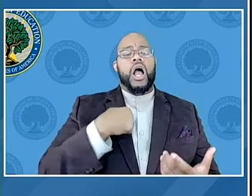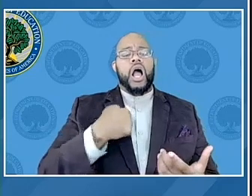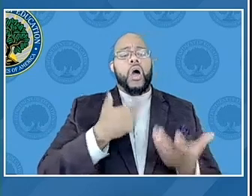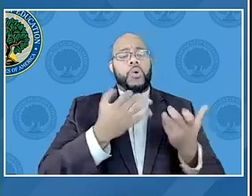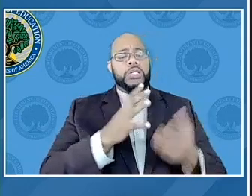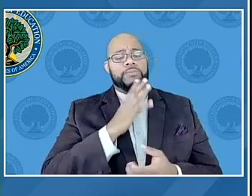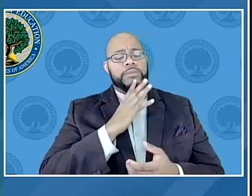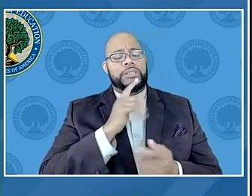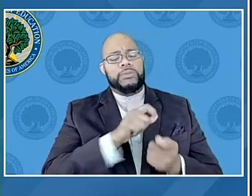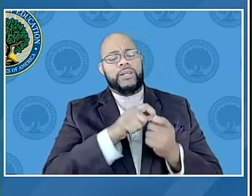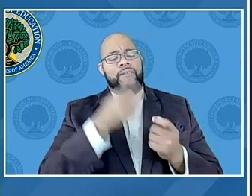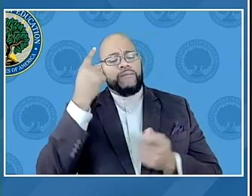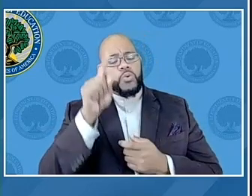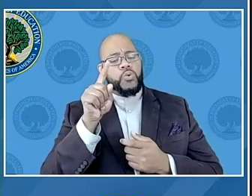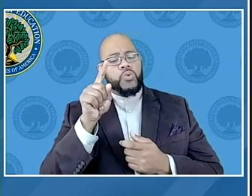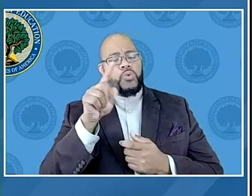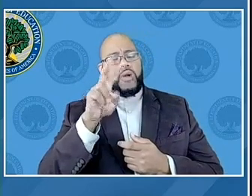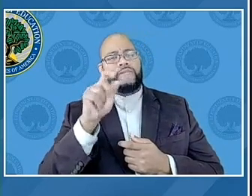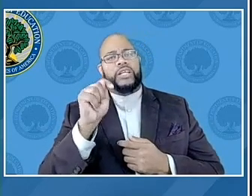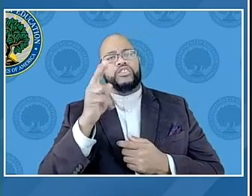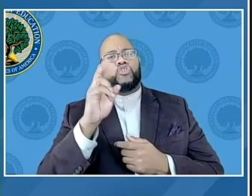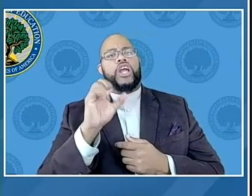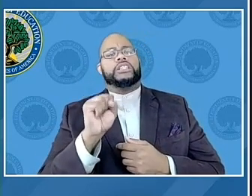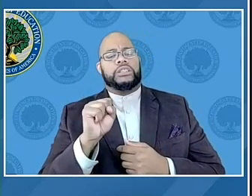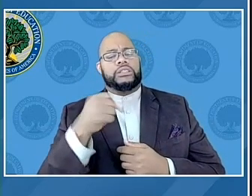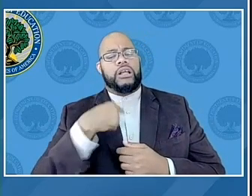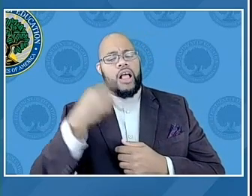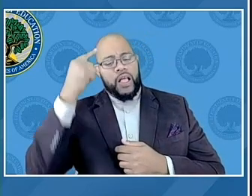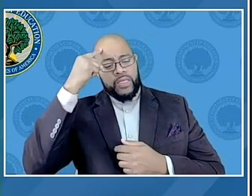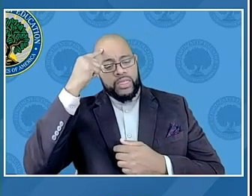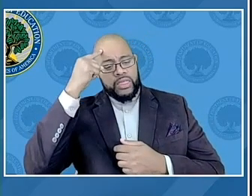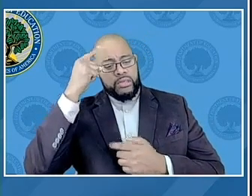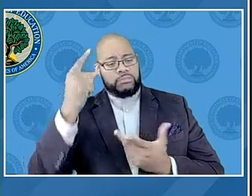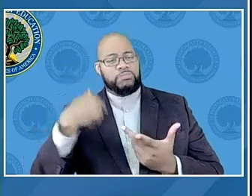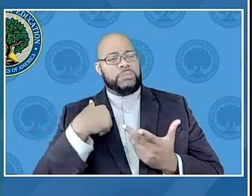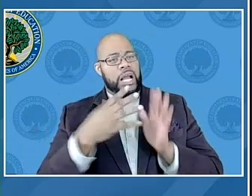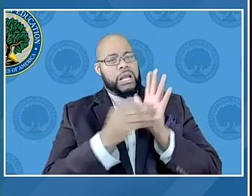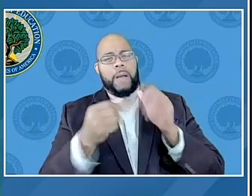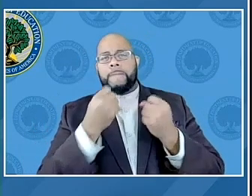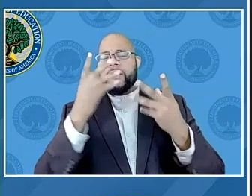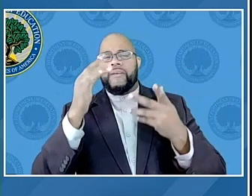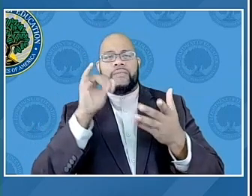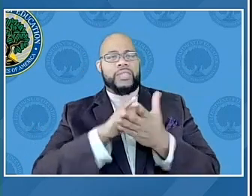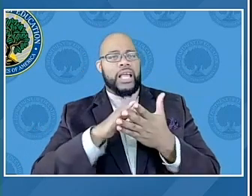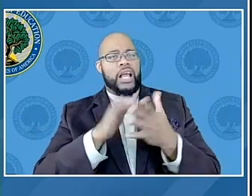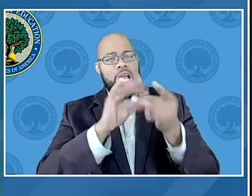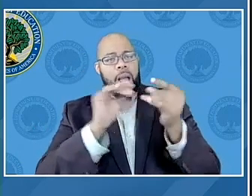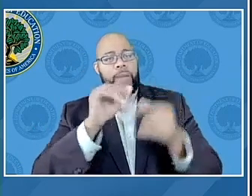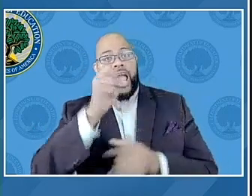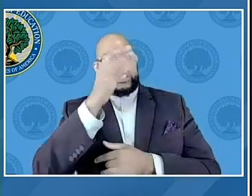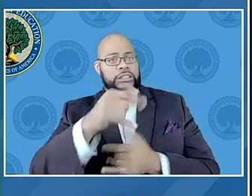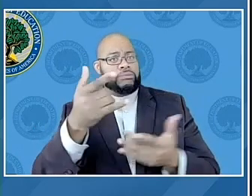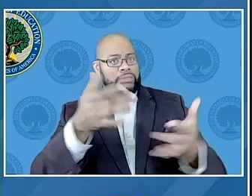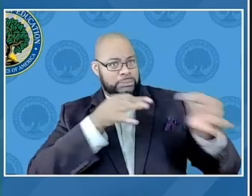behalf of veterans and I think I mirror a lot of the sentiments that Ashley just illustrated, especially for veterans.